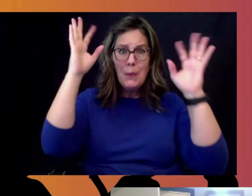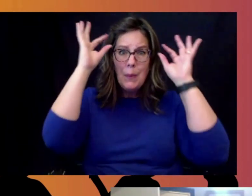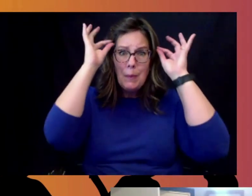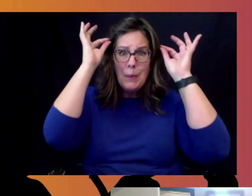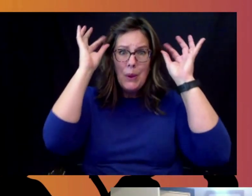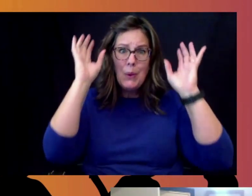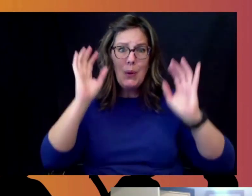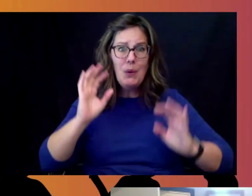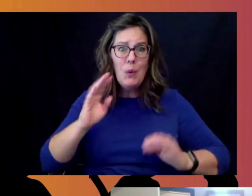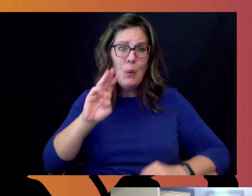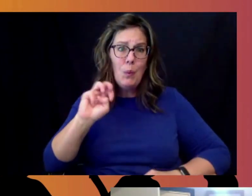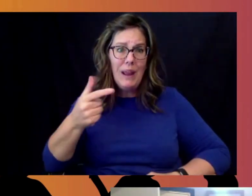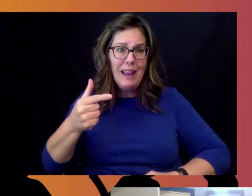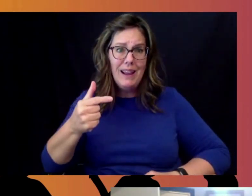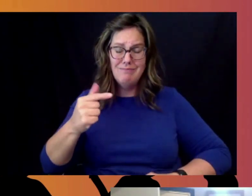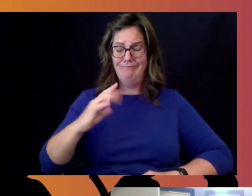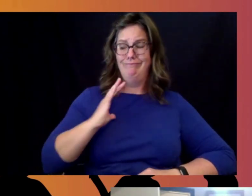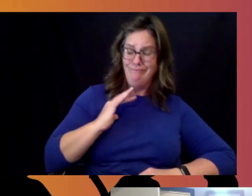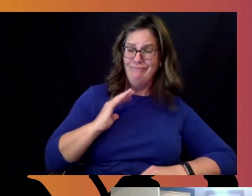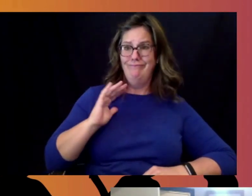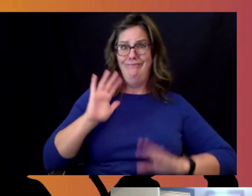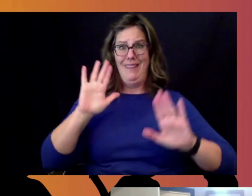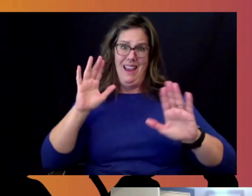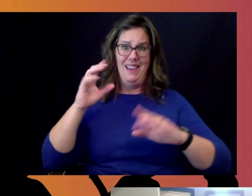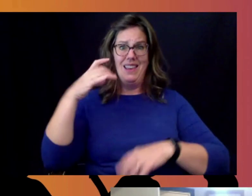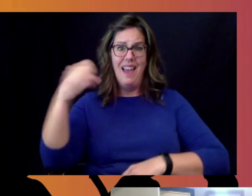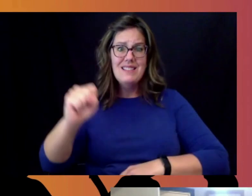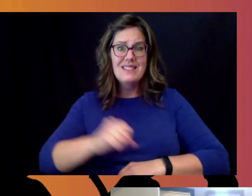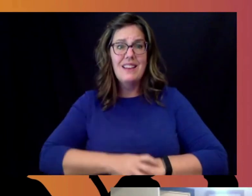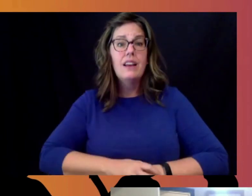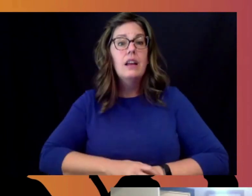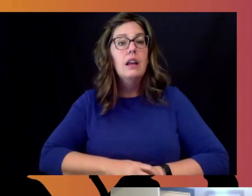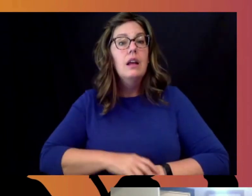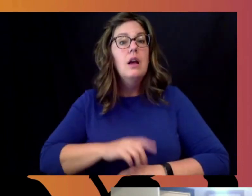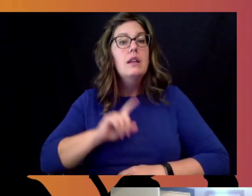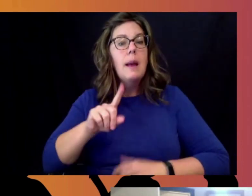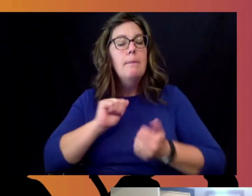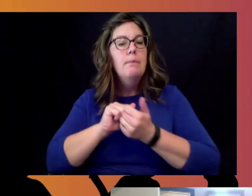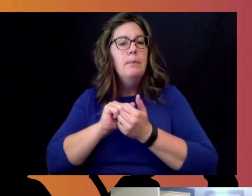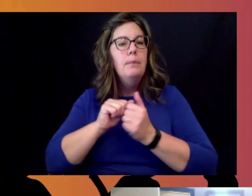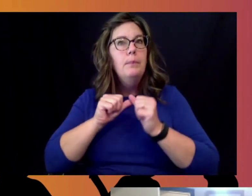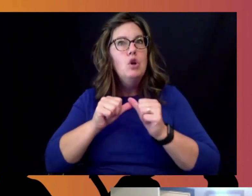you know i think um pushing past especially now that we're seeing such violent tactics used